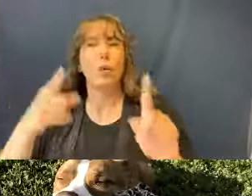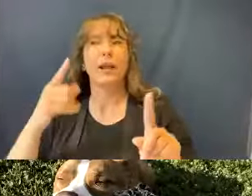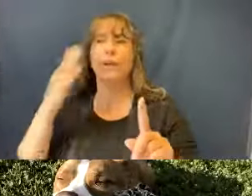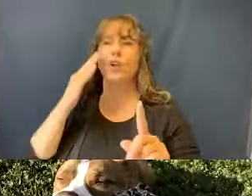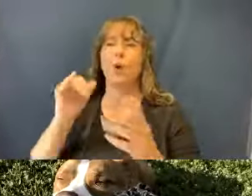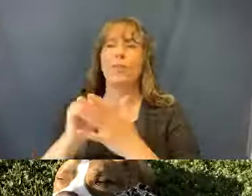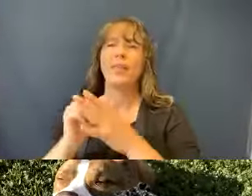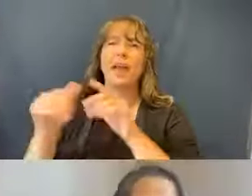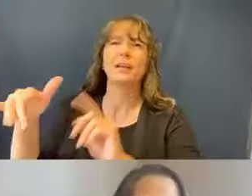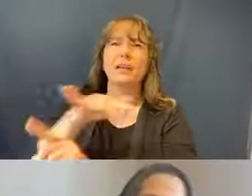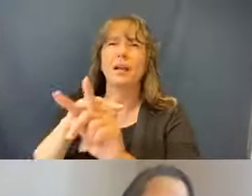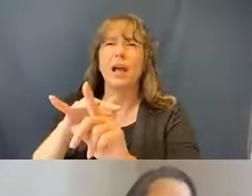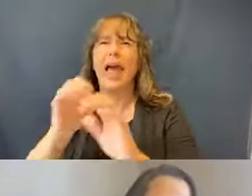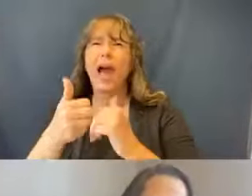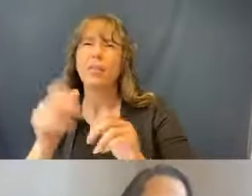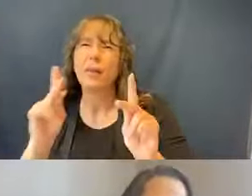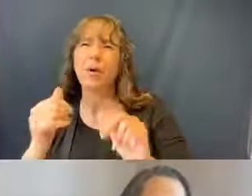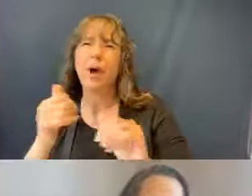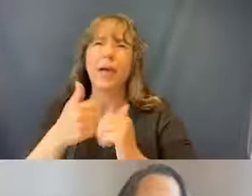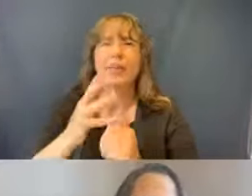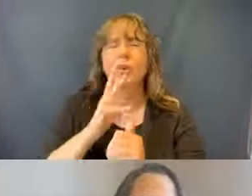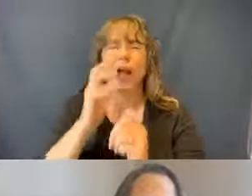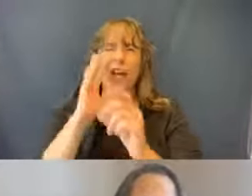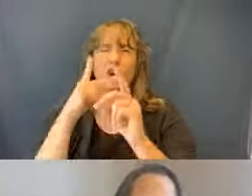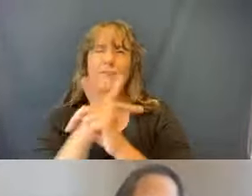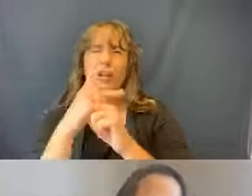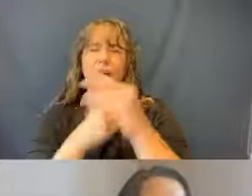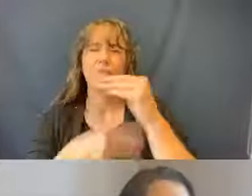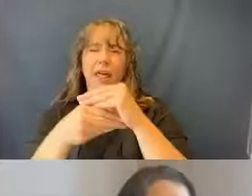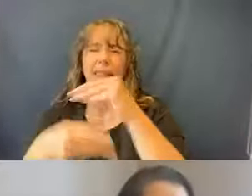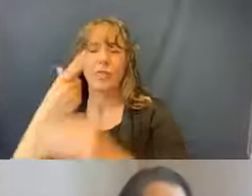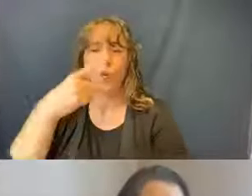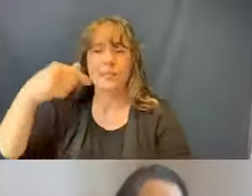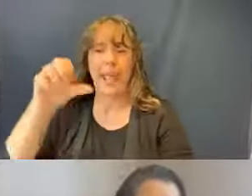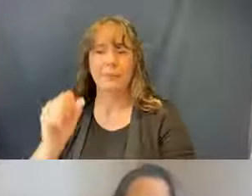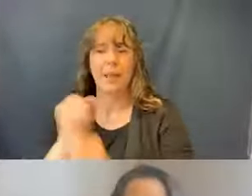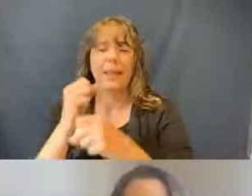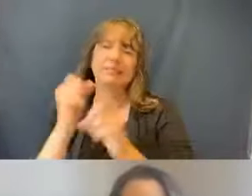how they spoke, I could fill in the gaps and make some educated guesses as to what the